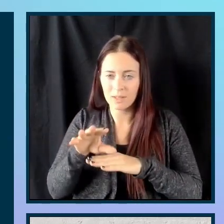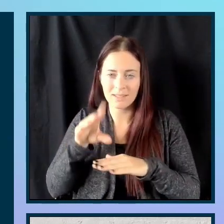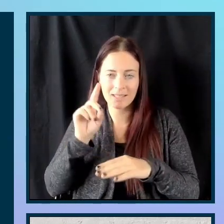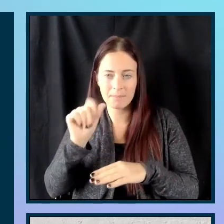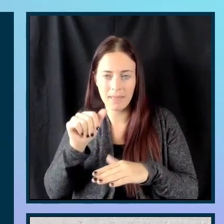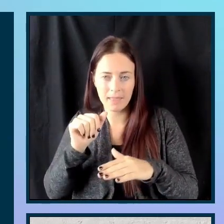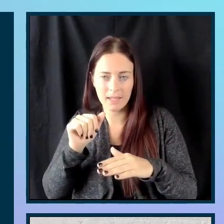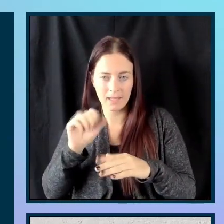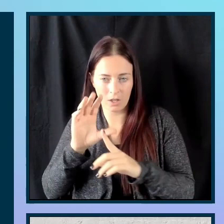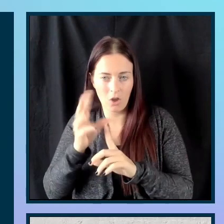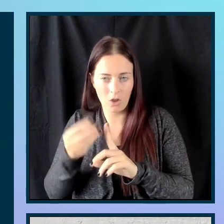feel like they belong.